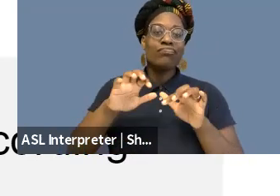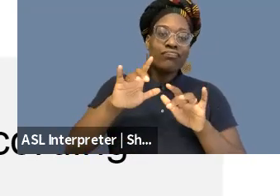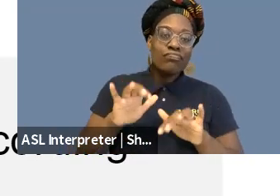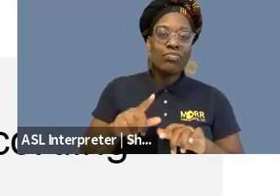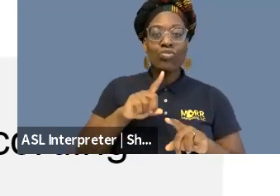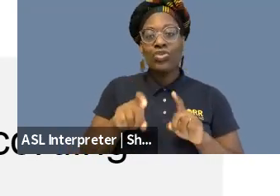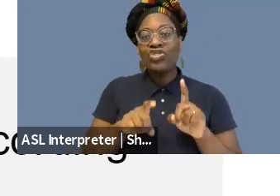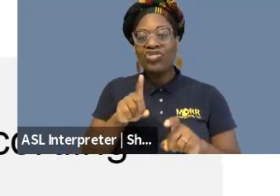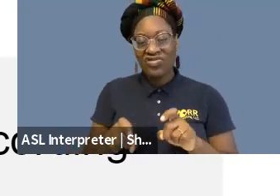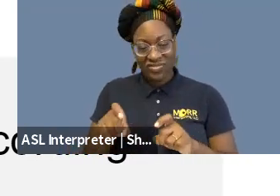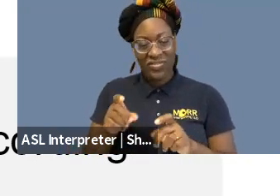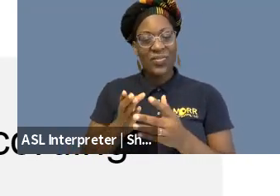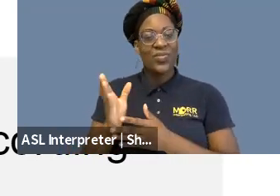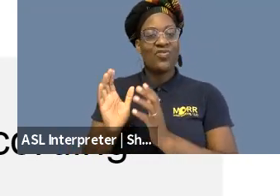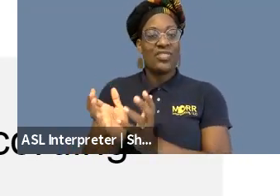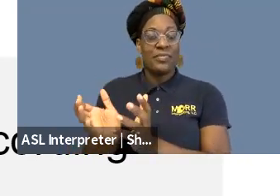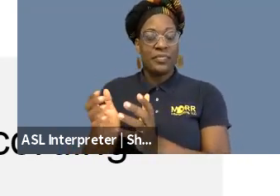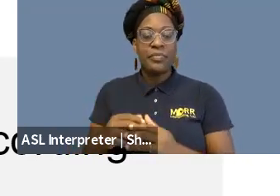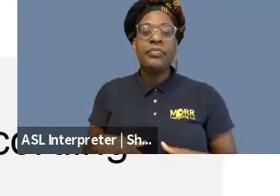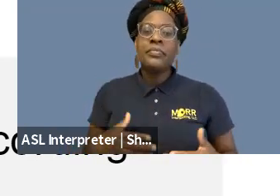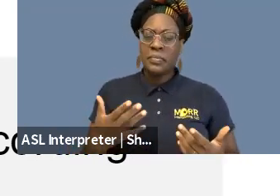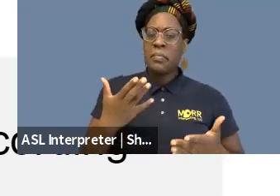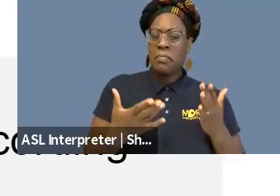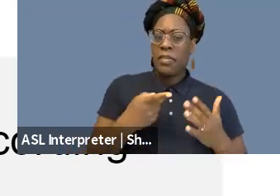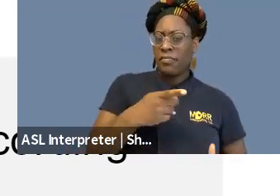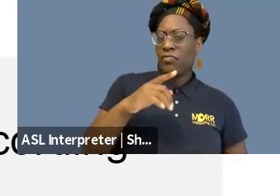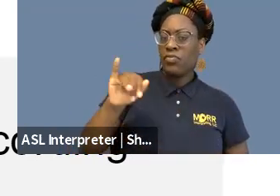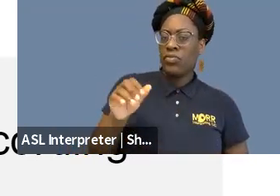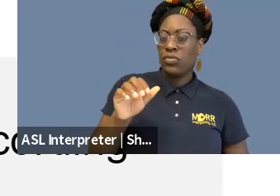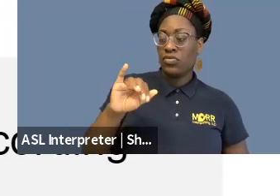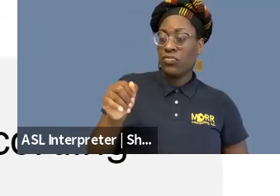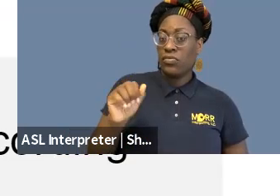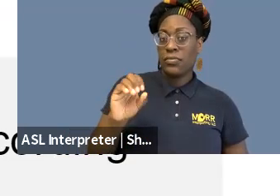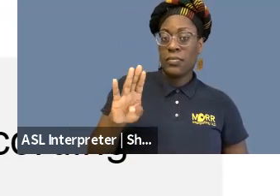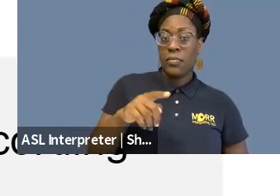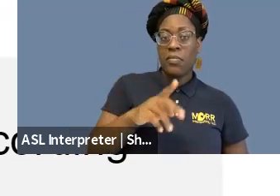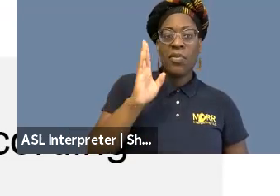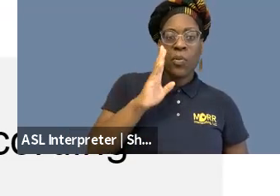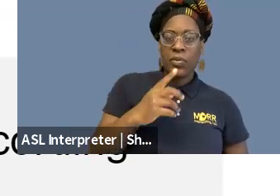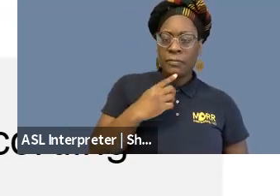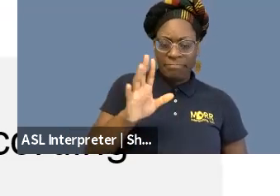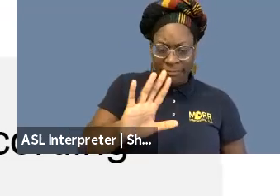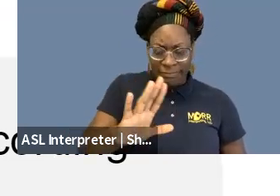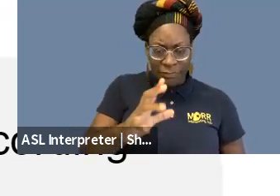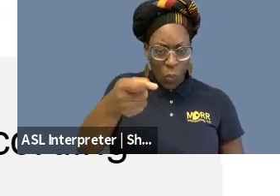do we may hold all questions until the end, or he may want us to ask them as we go. He gets